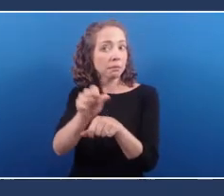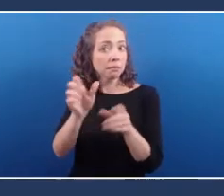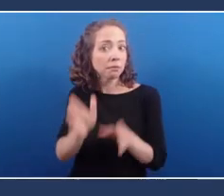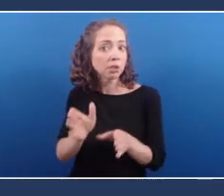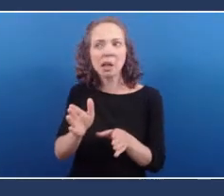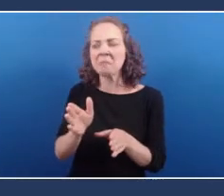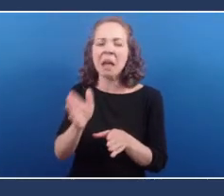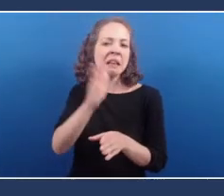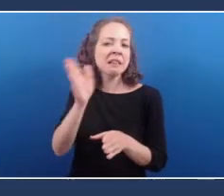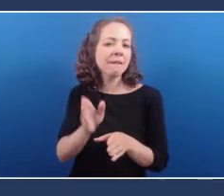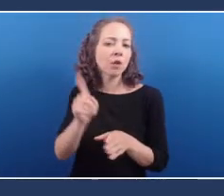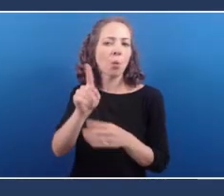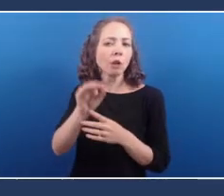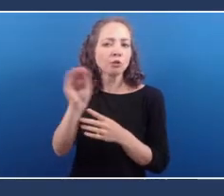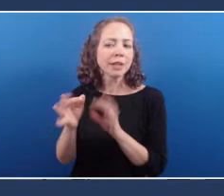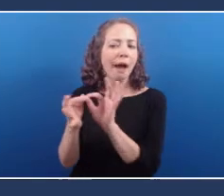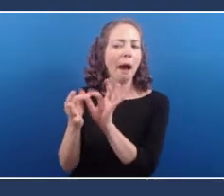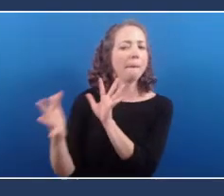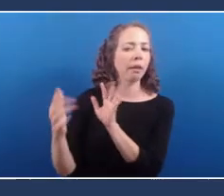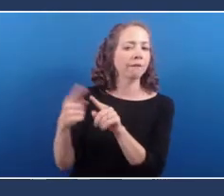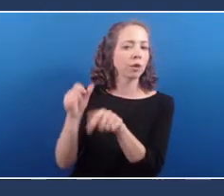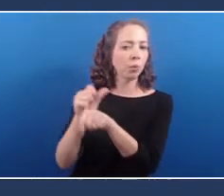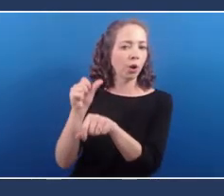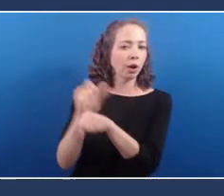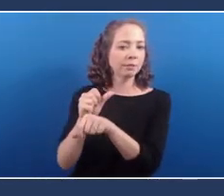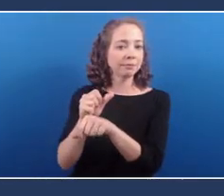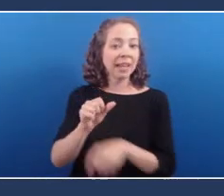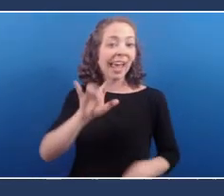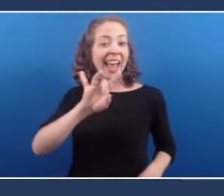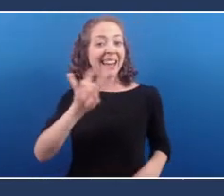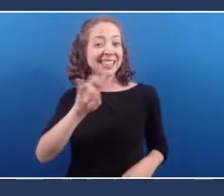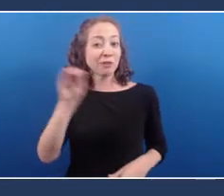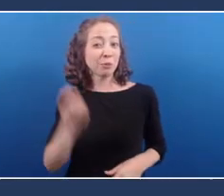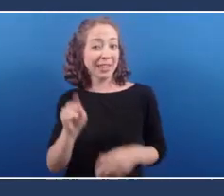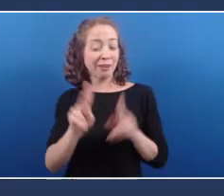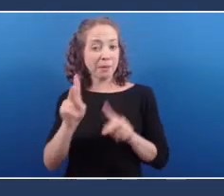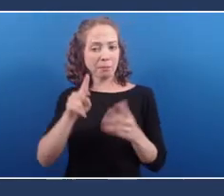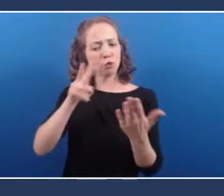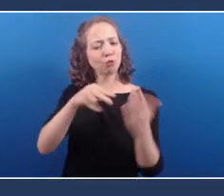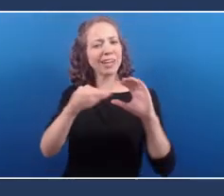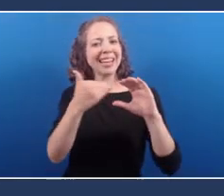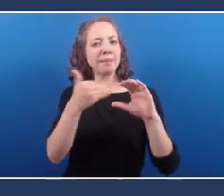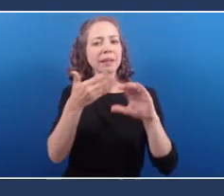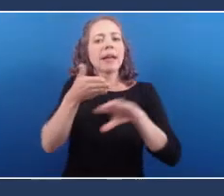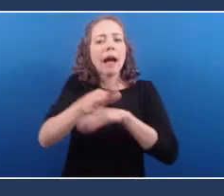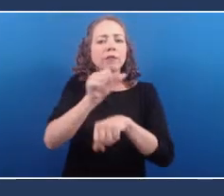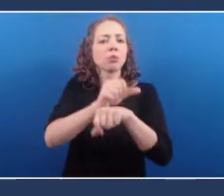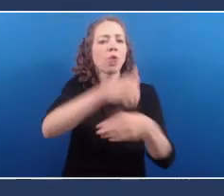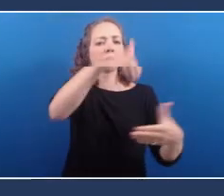and 87% of us are reading emails after hours. Hector shared with me this last statistic, which kind of blew my mind.